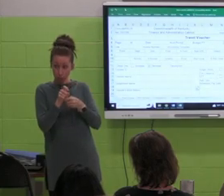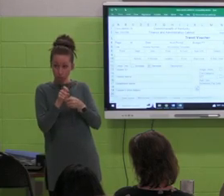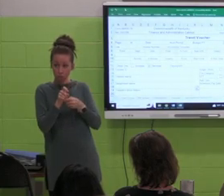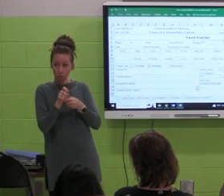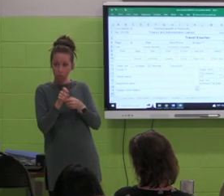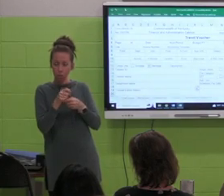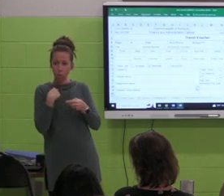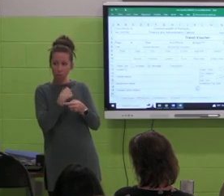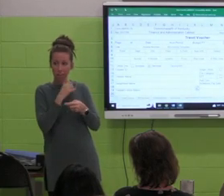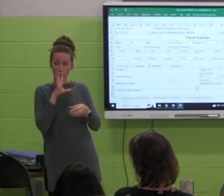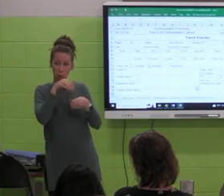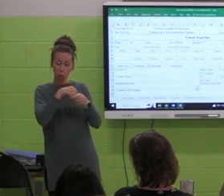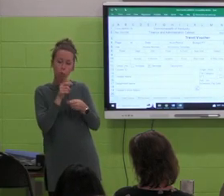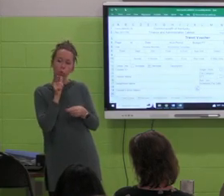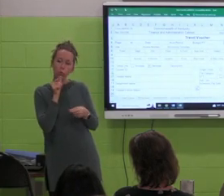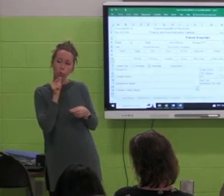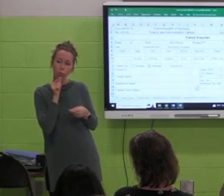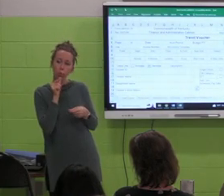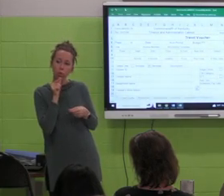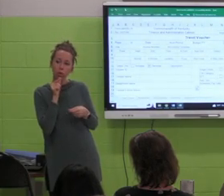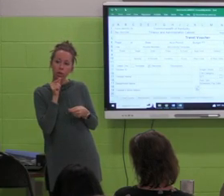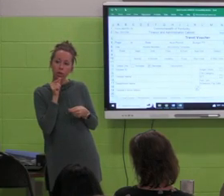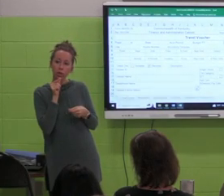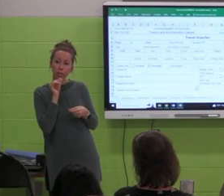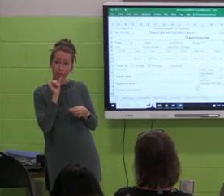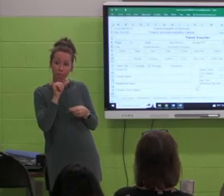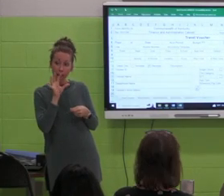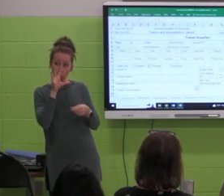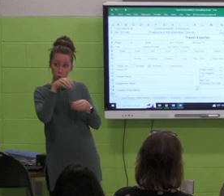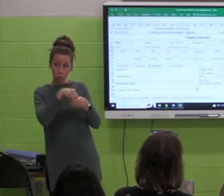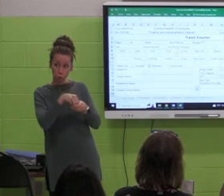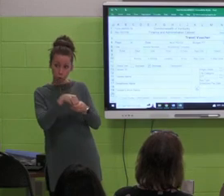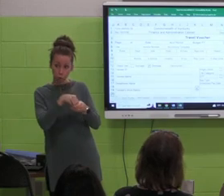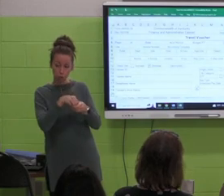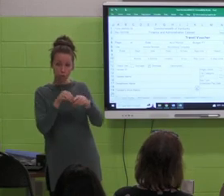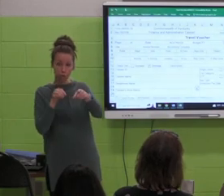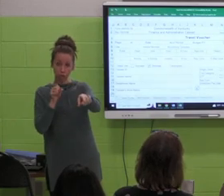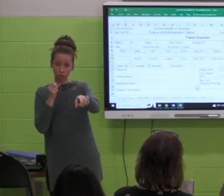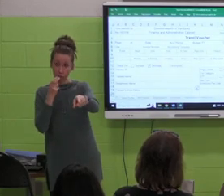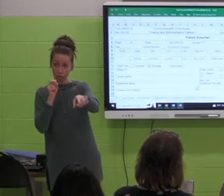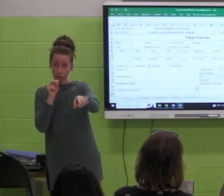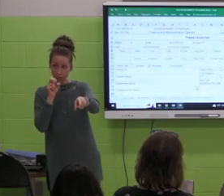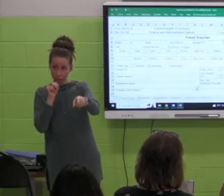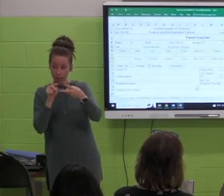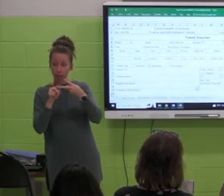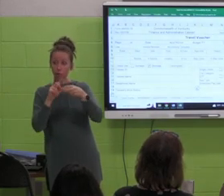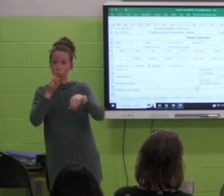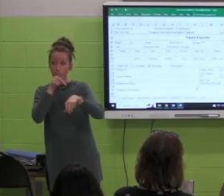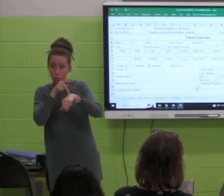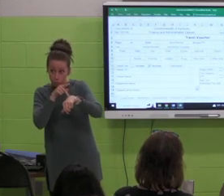include on that email like does that also need to include Shannon or Dr Petrey like I mean I